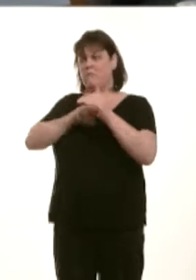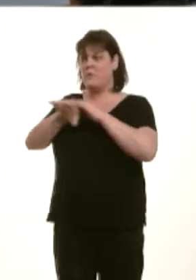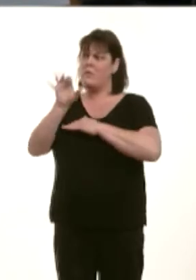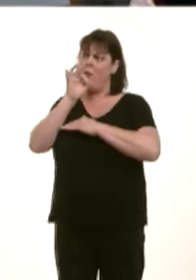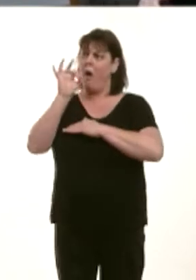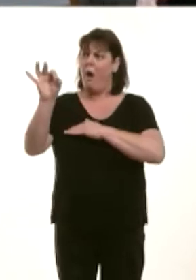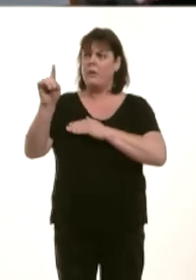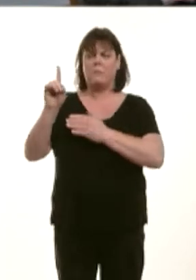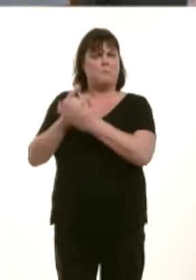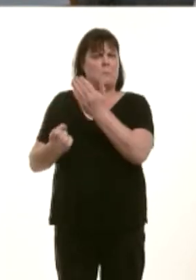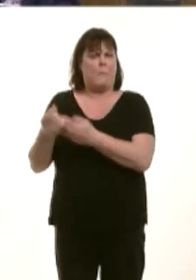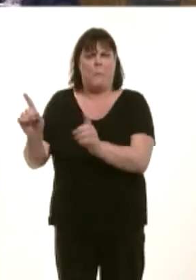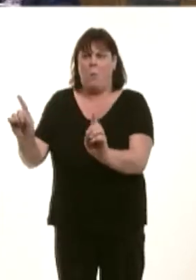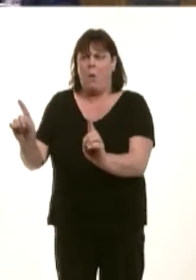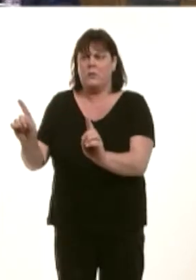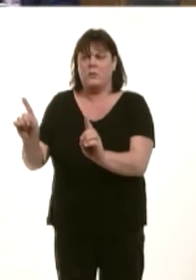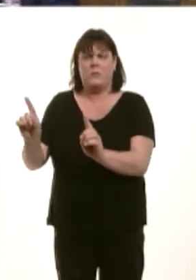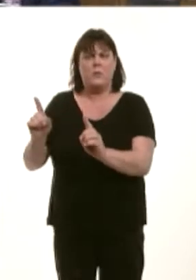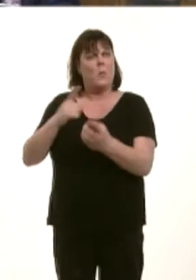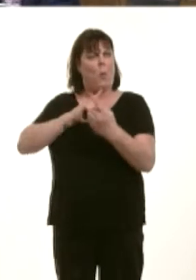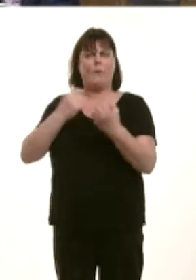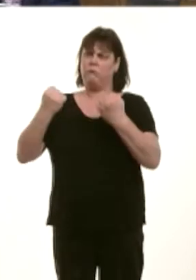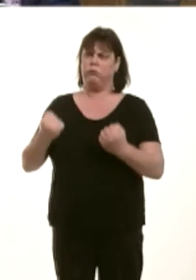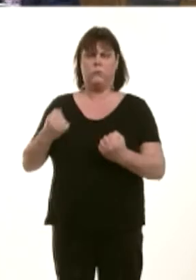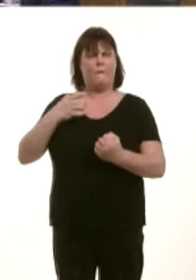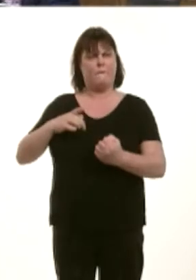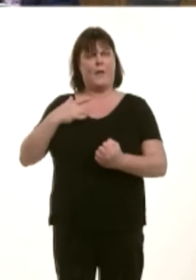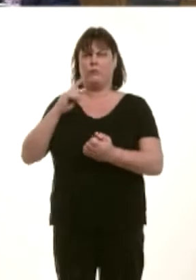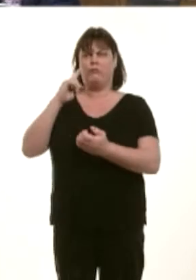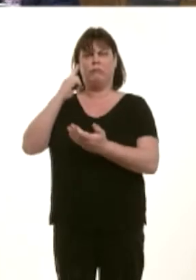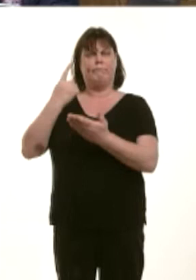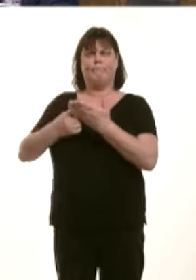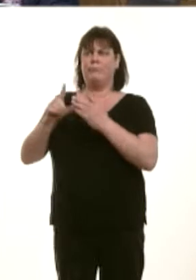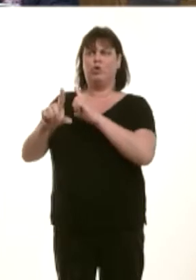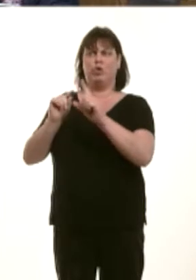People should of course at least be given the choice. Elin Jones: Thank you for your response, First Minister.